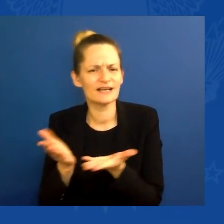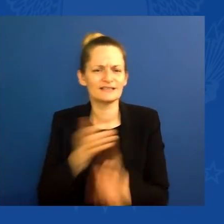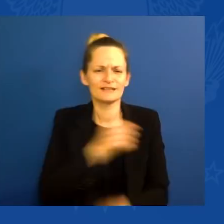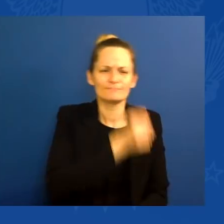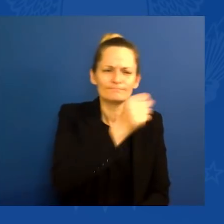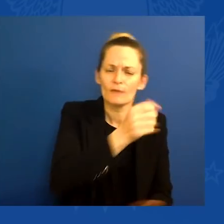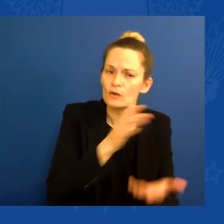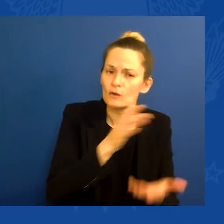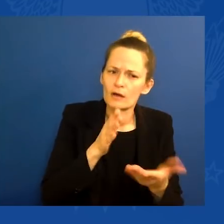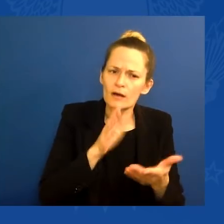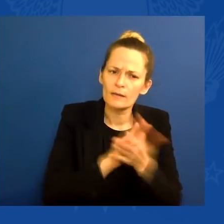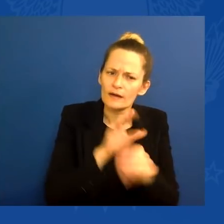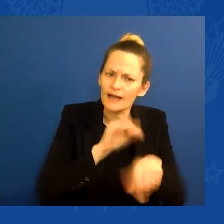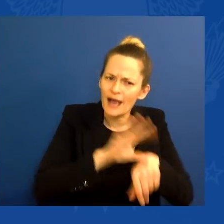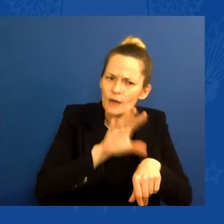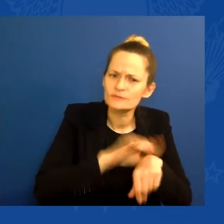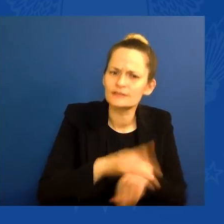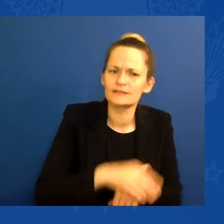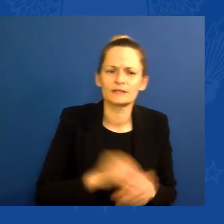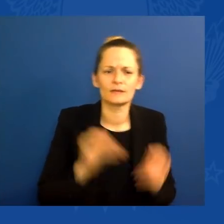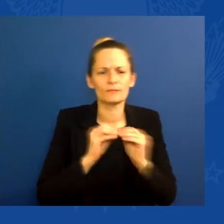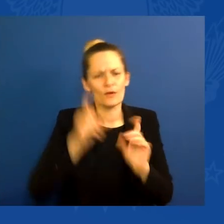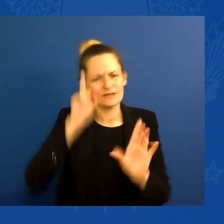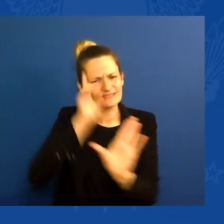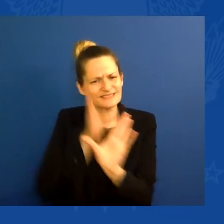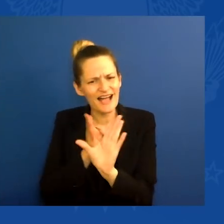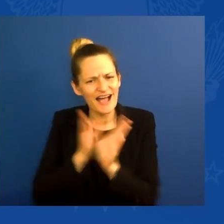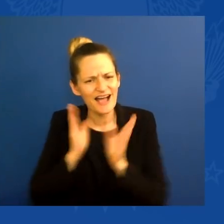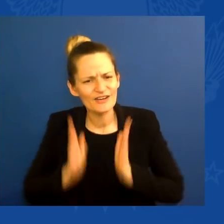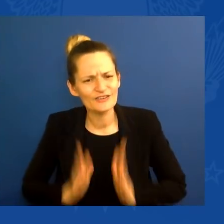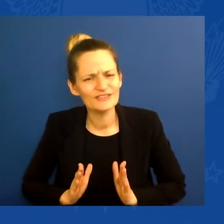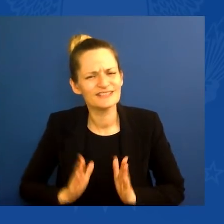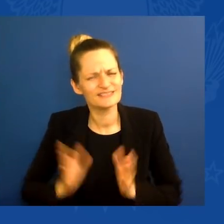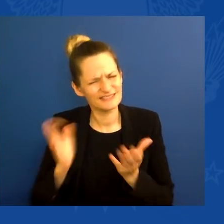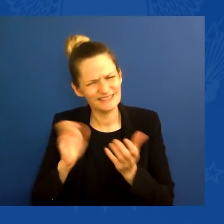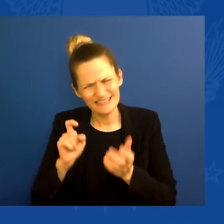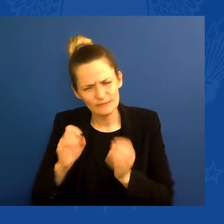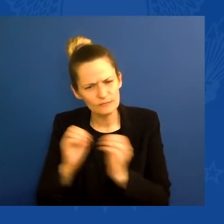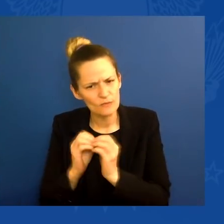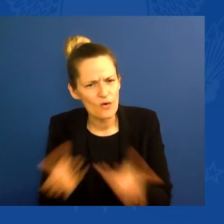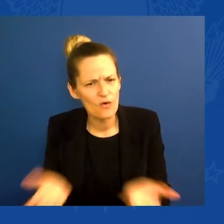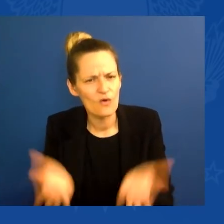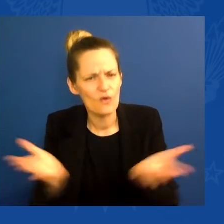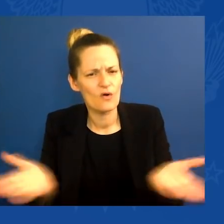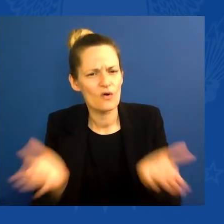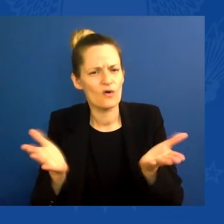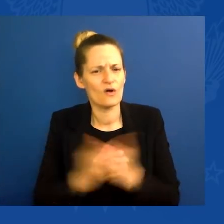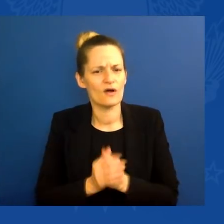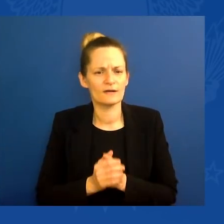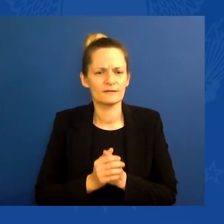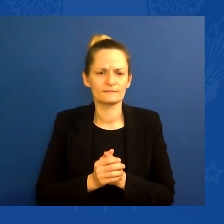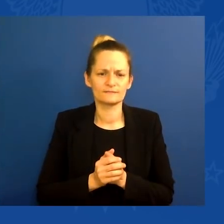At the same time, we have to do more to protect our officers' mental health and emotional well-being.